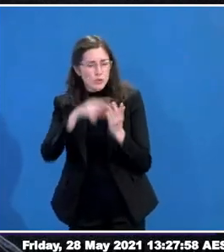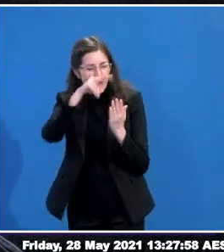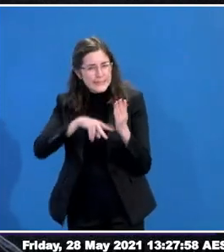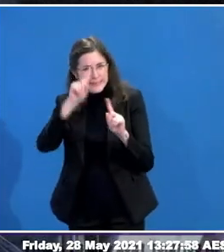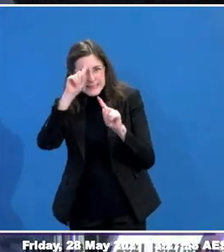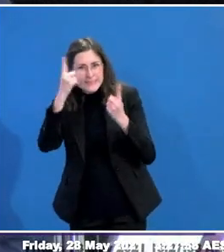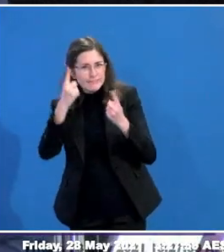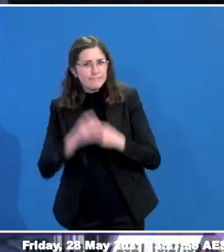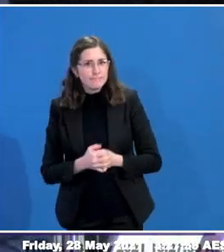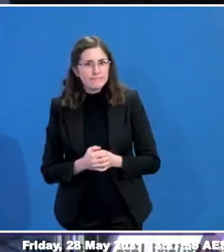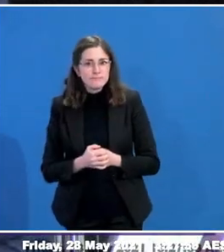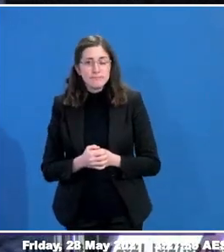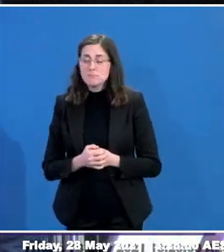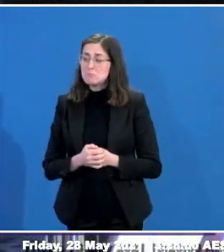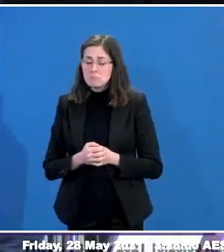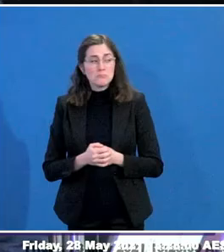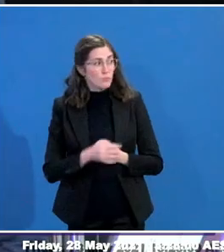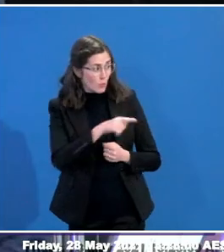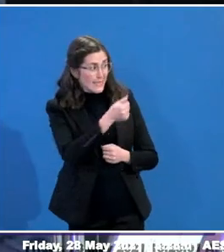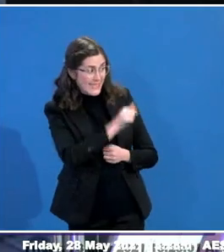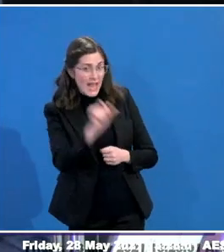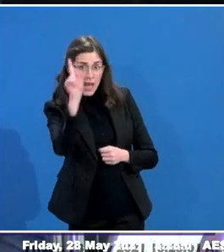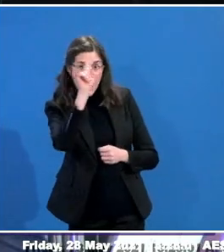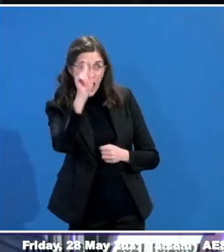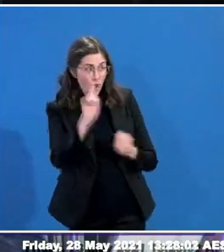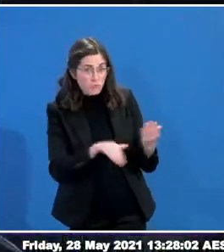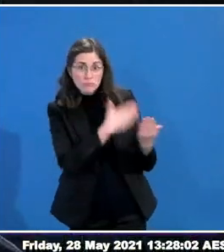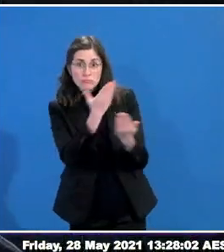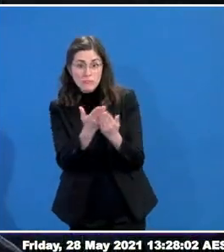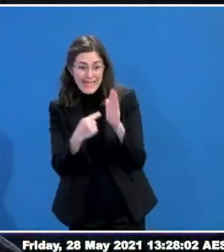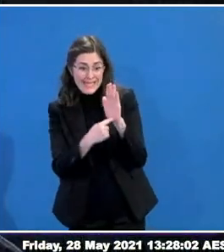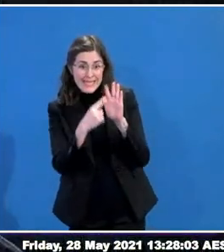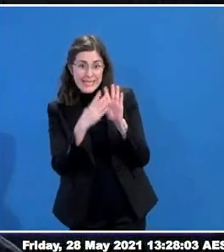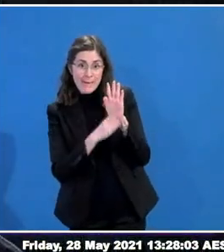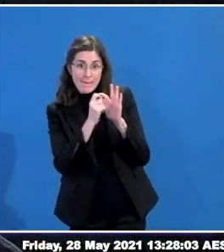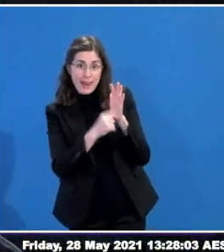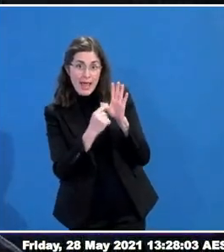Today, does your agency provide template agreements? MR McNAUGHTON: No, we don't actually provide any template agreements but we